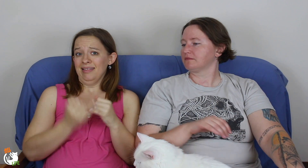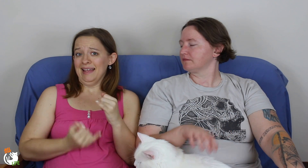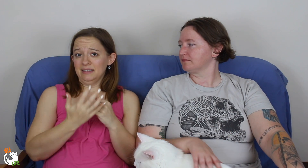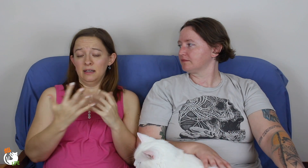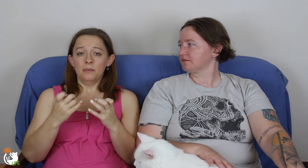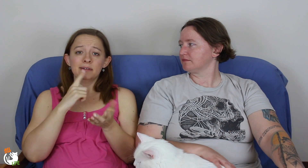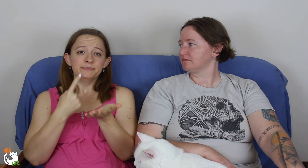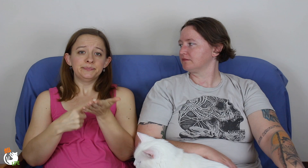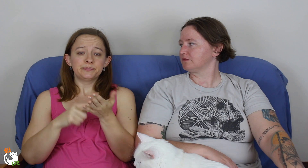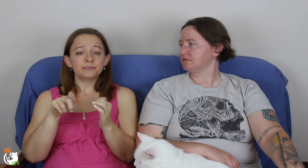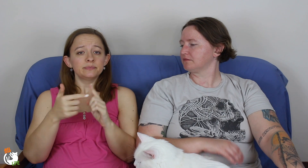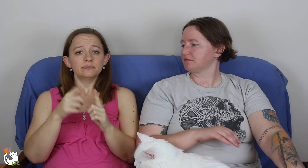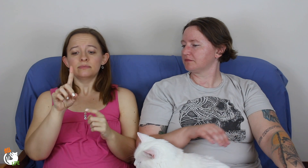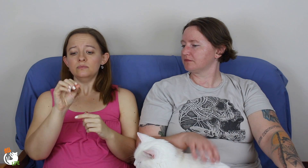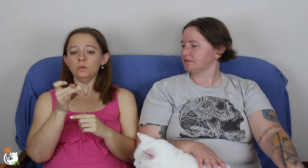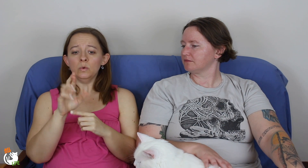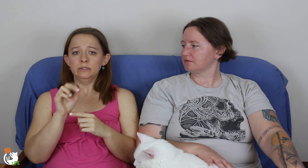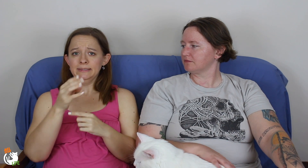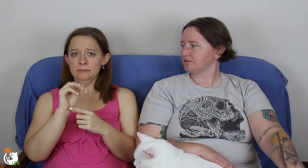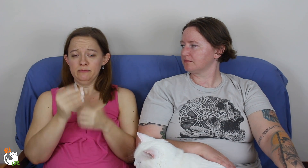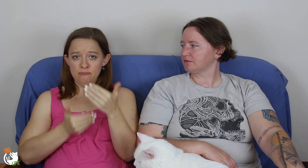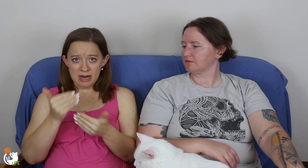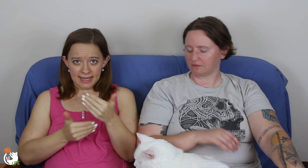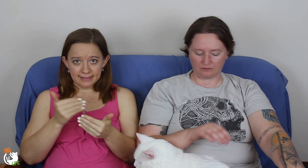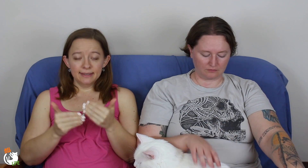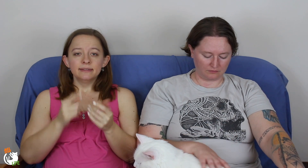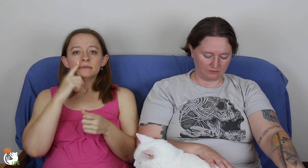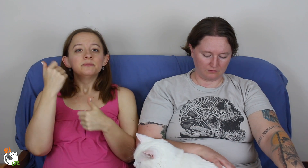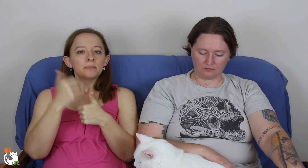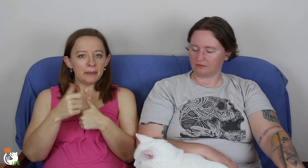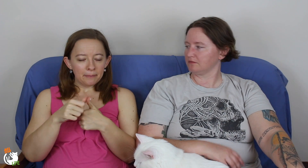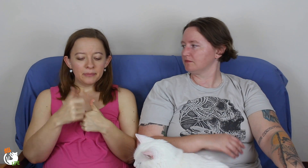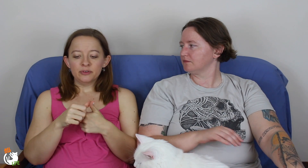[JI] The last thing we wanted to talk about was in the donor sperm process,